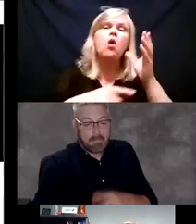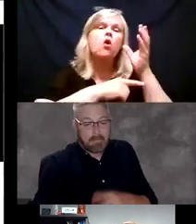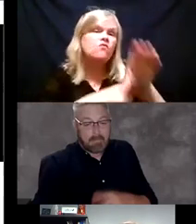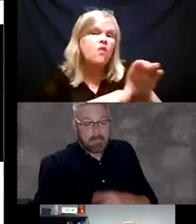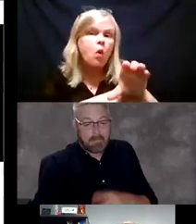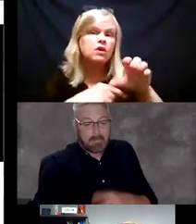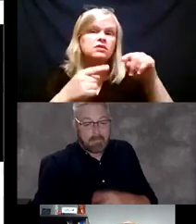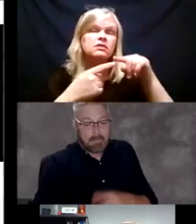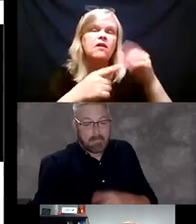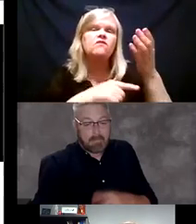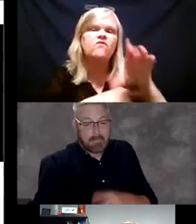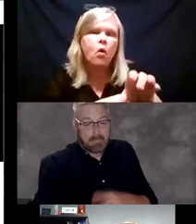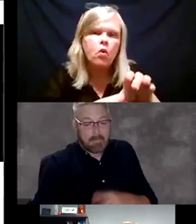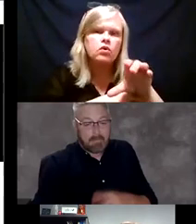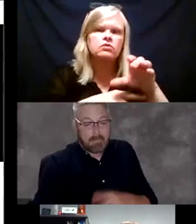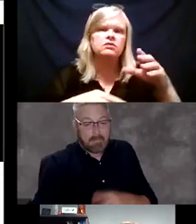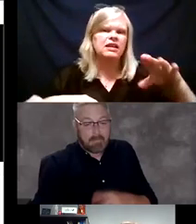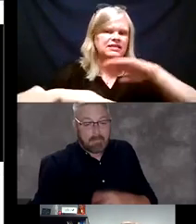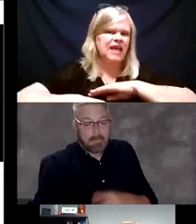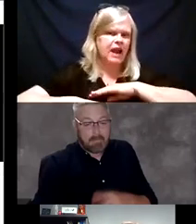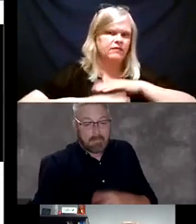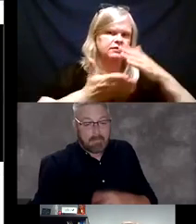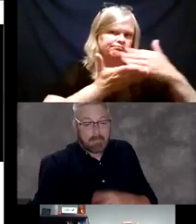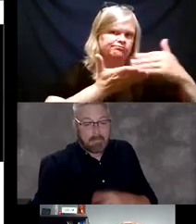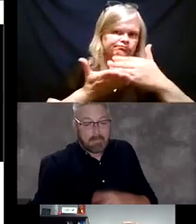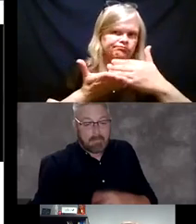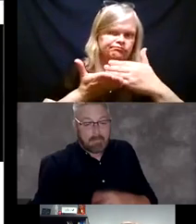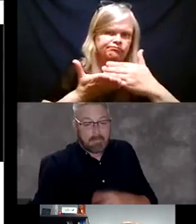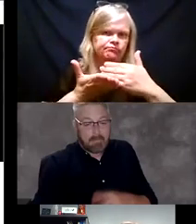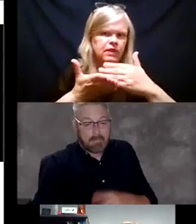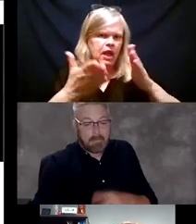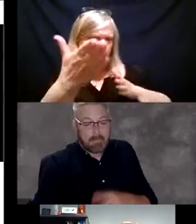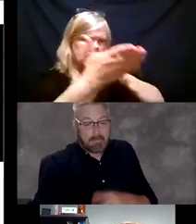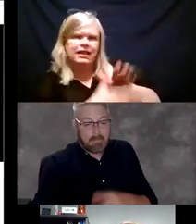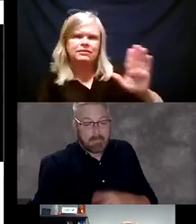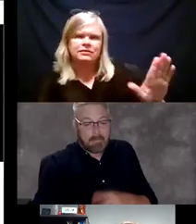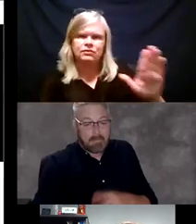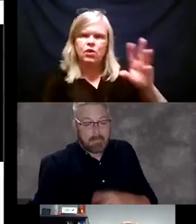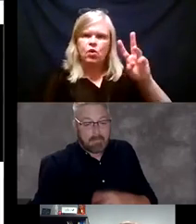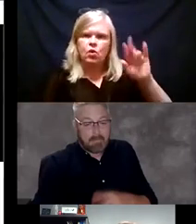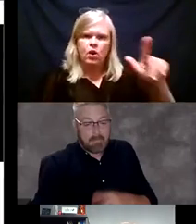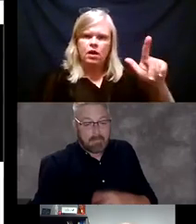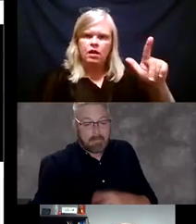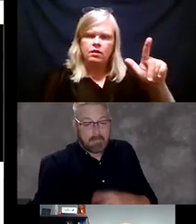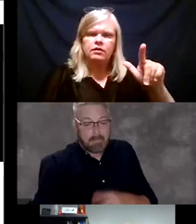ONLY SATISFIES ELEMENTS. SOMETHING CAN BE AGAINST SOMEONE'S WILL AND NOT BE DONE BY FORCE BECAUSE, AS I'M SURE